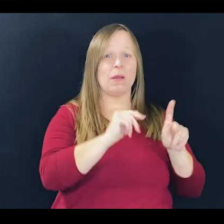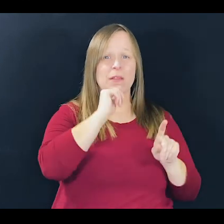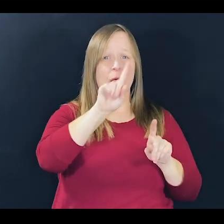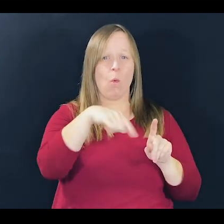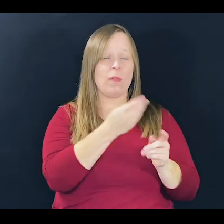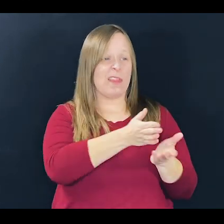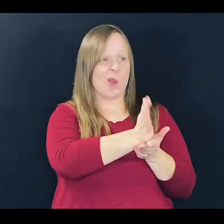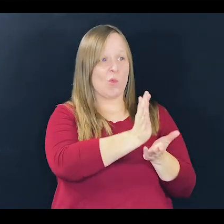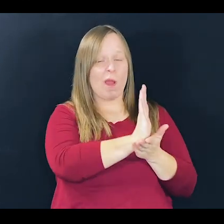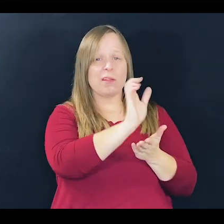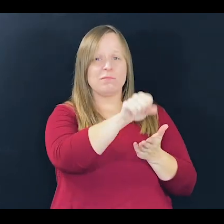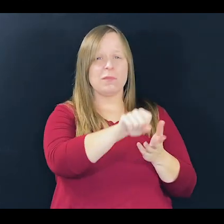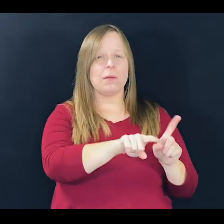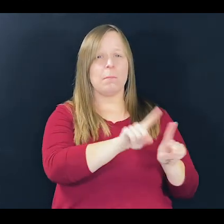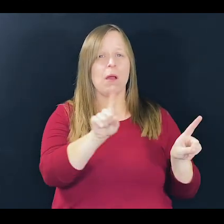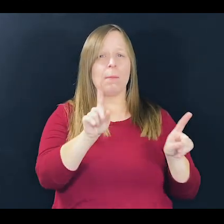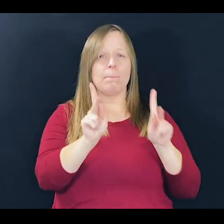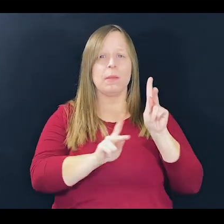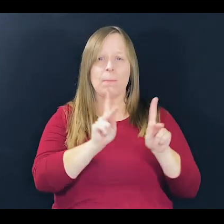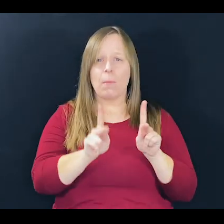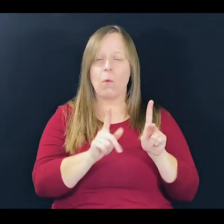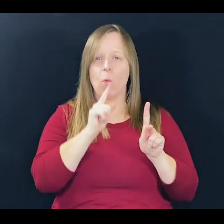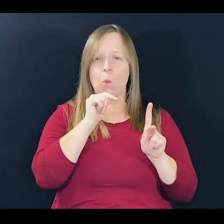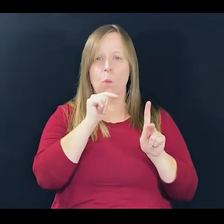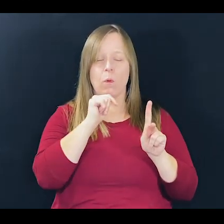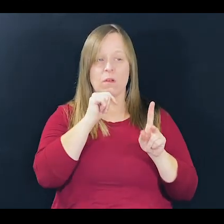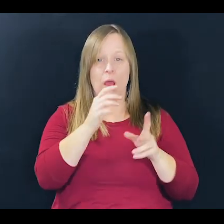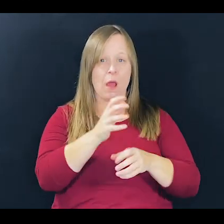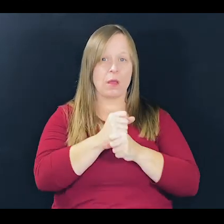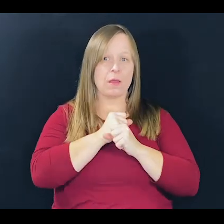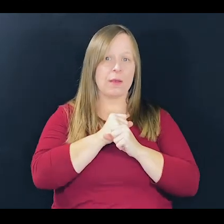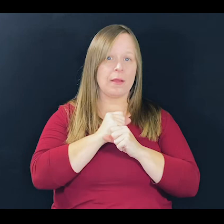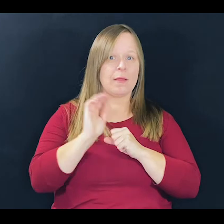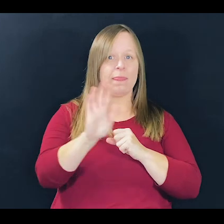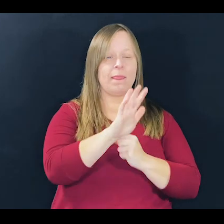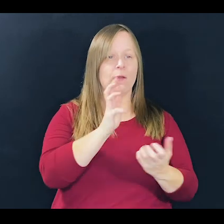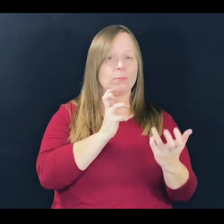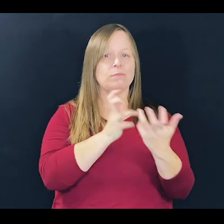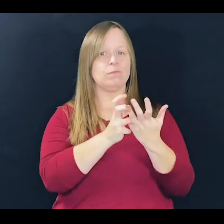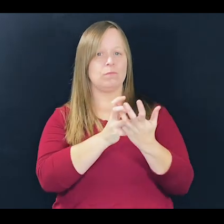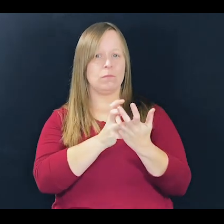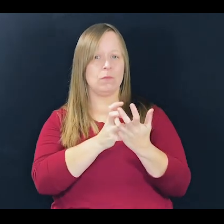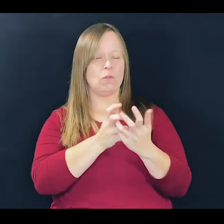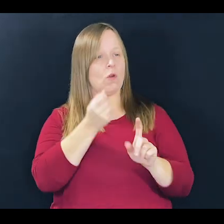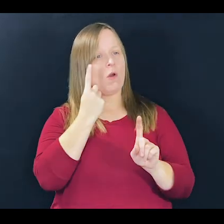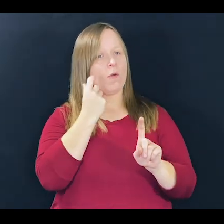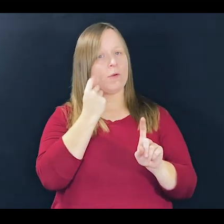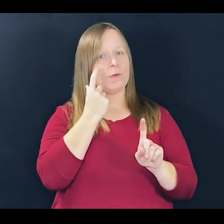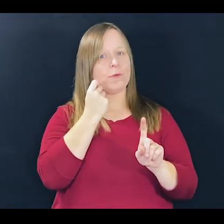of their rights , but people who are not receiving an accommodation to understand